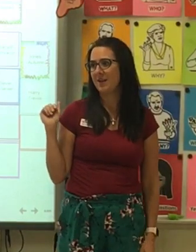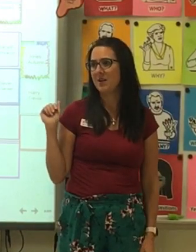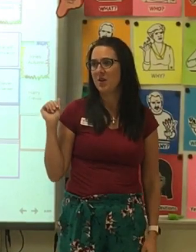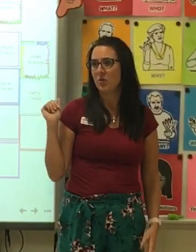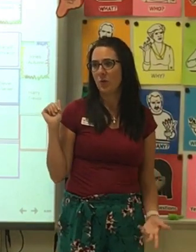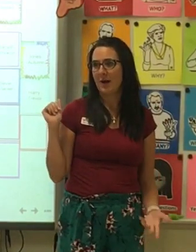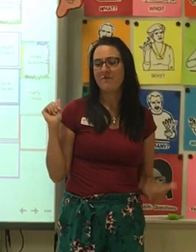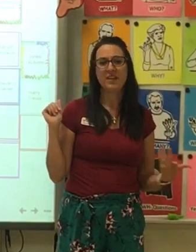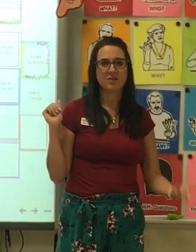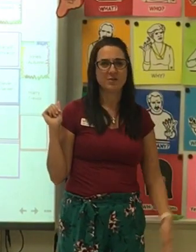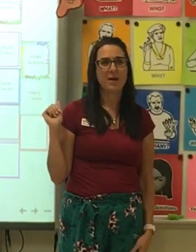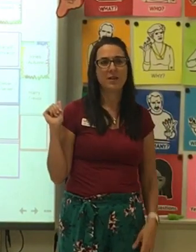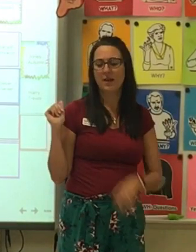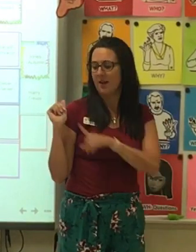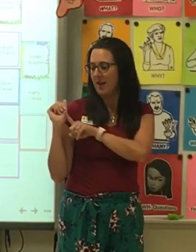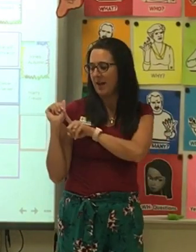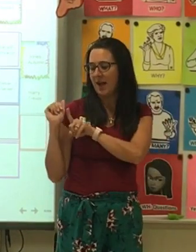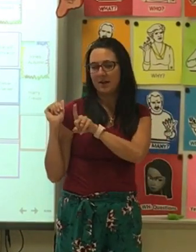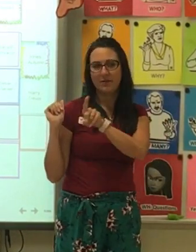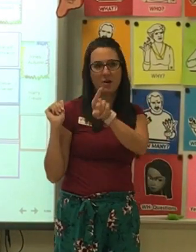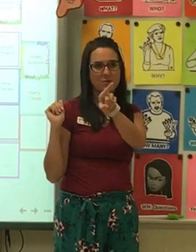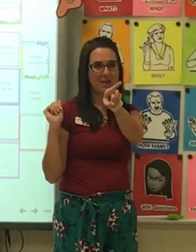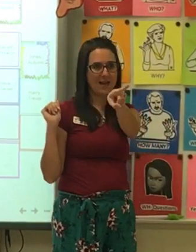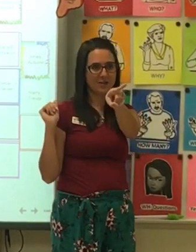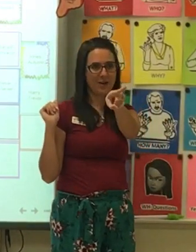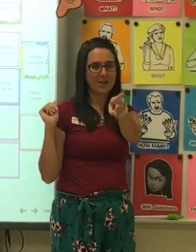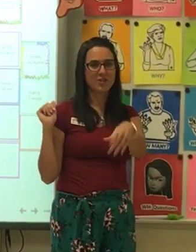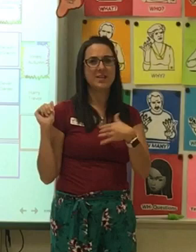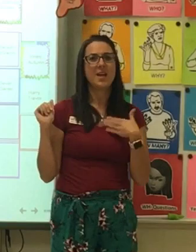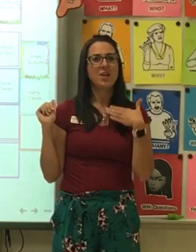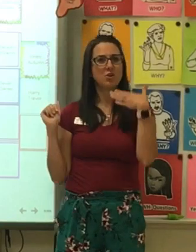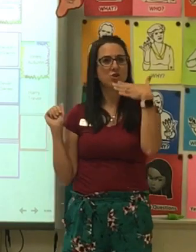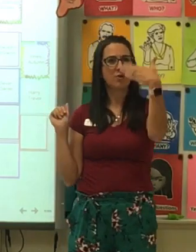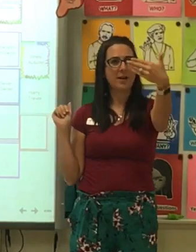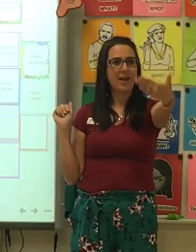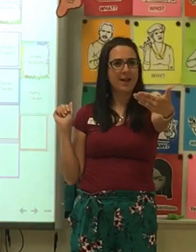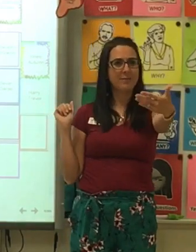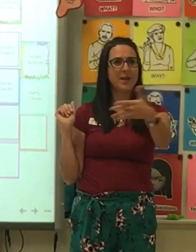when I finger spelling it kind of that direction you're straight ahead of